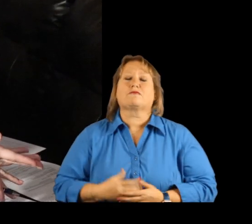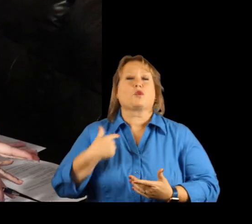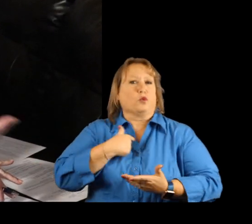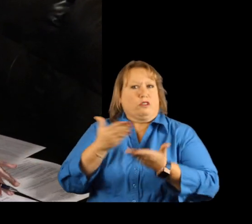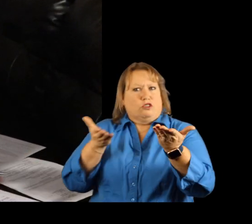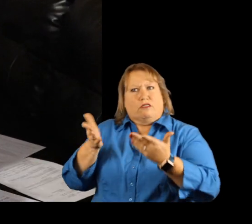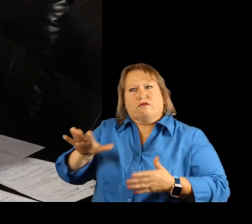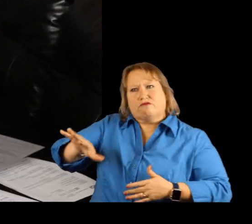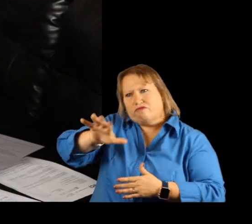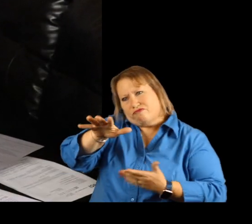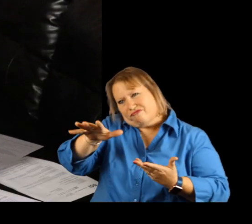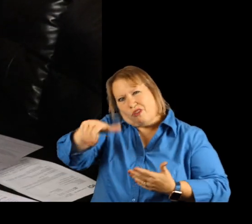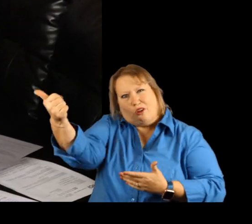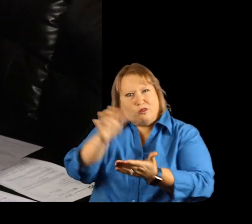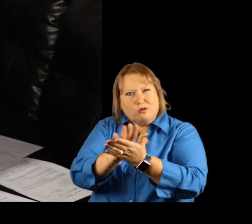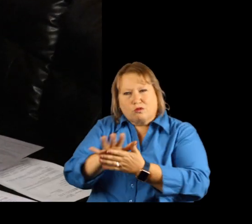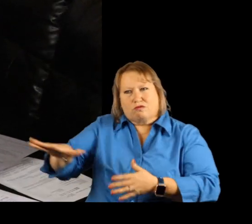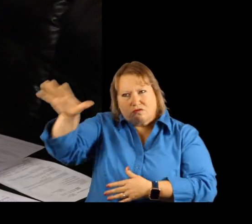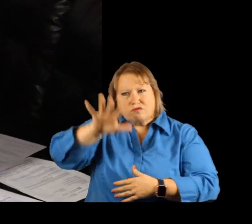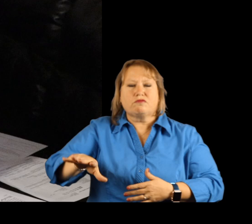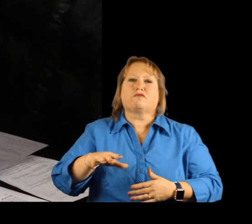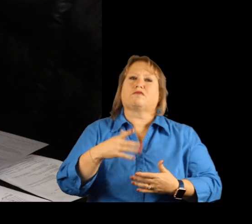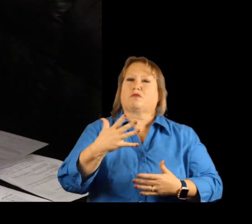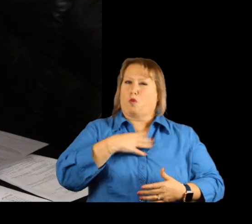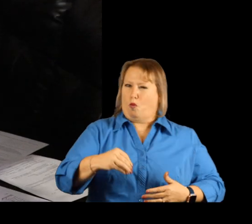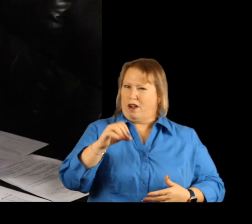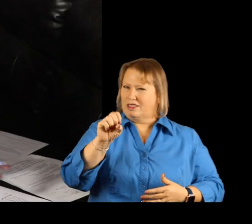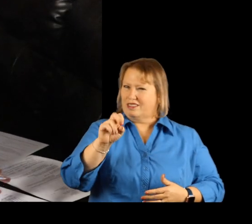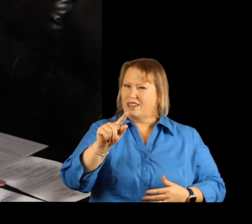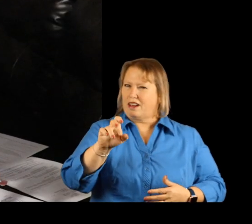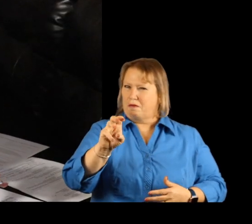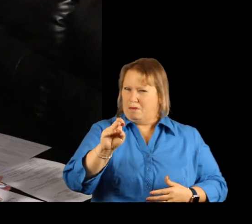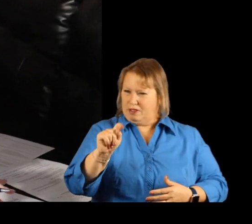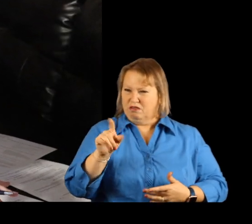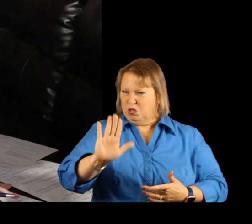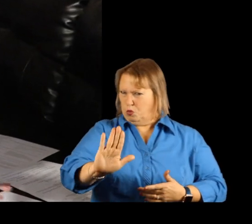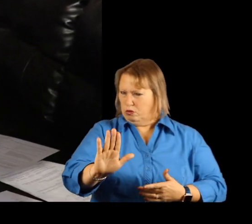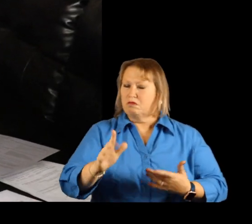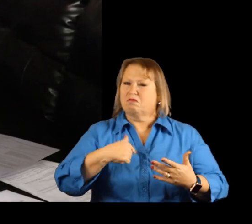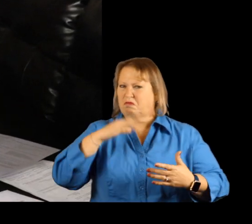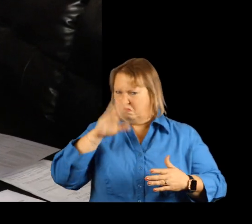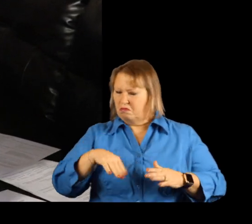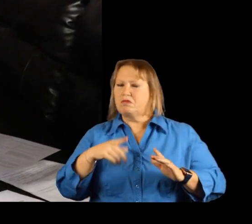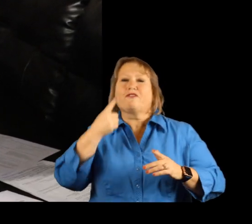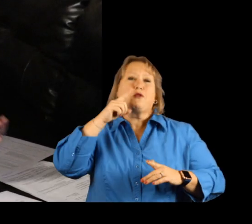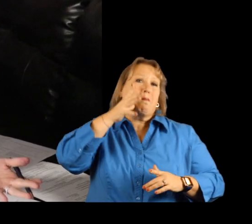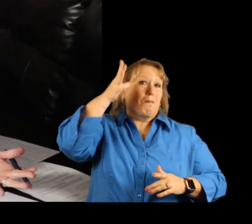initially White Settlement ISD, so for our parent/infant program. What I want to do is get a